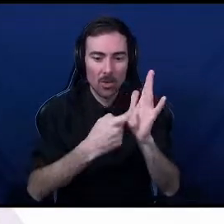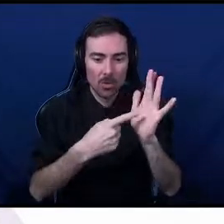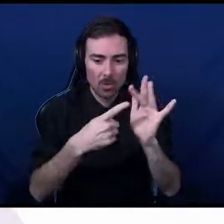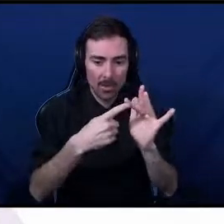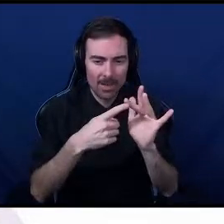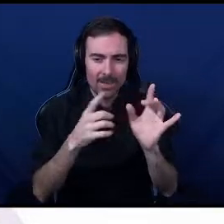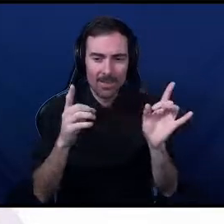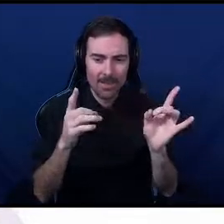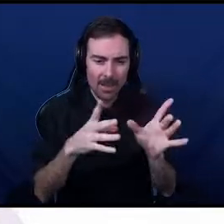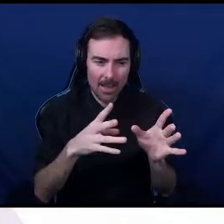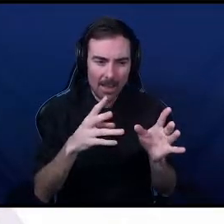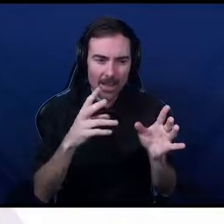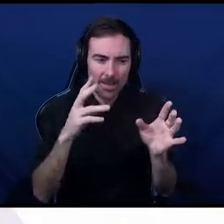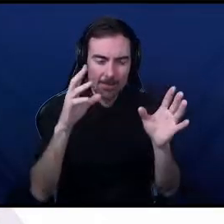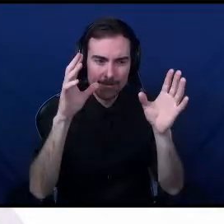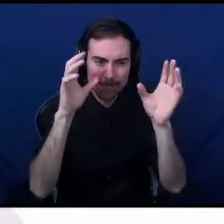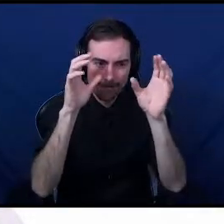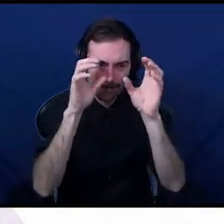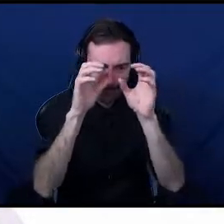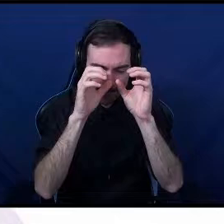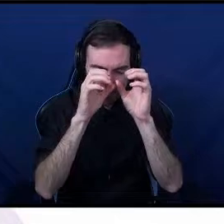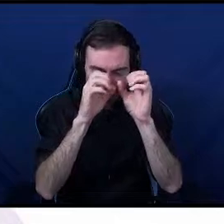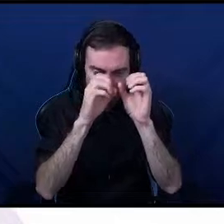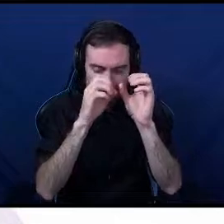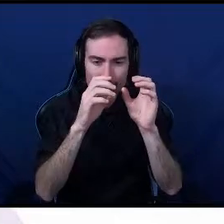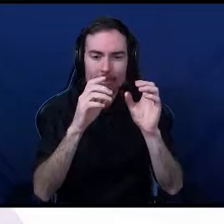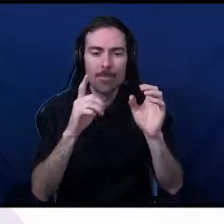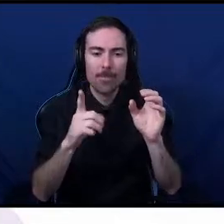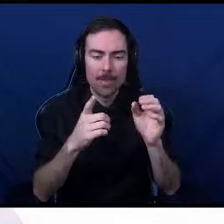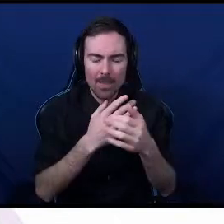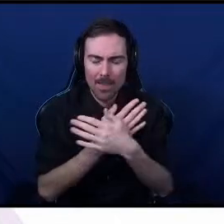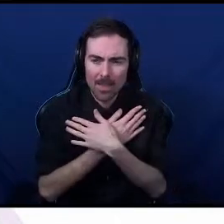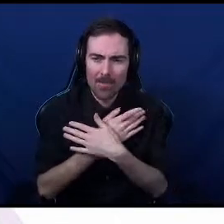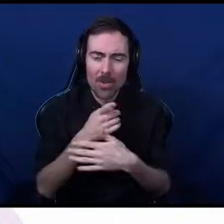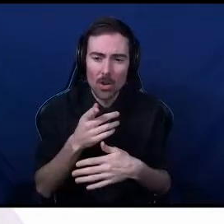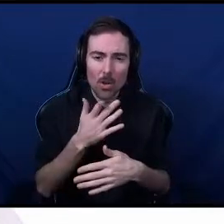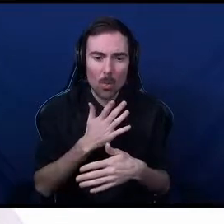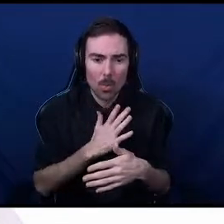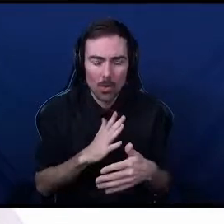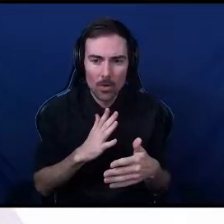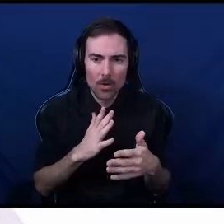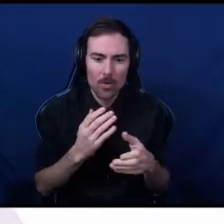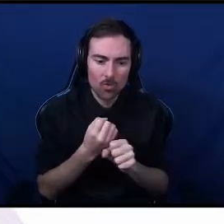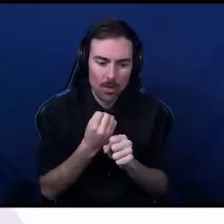kind of loved her and wanted to give her a way of being able to write love letters, he actually hoped that the love letters